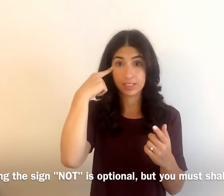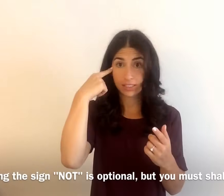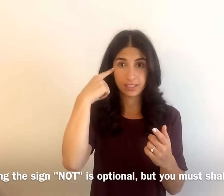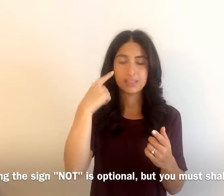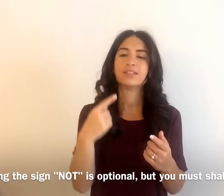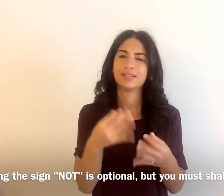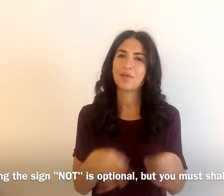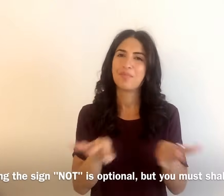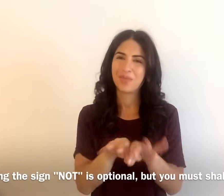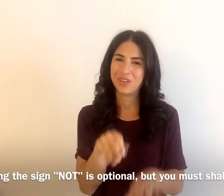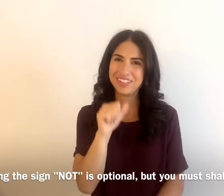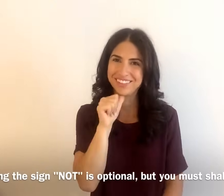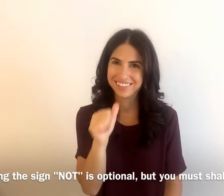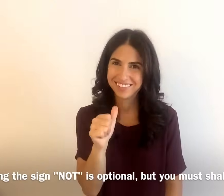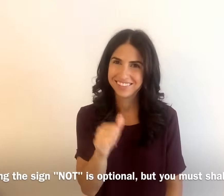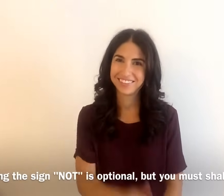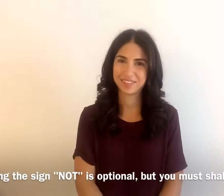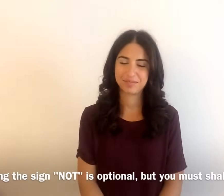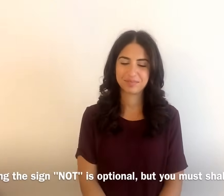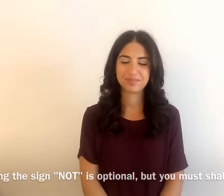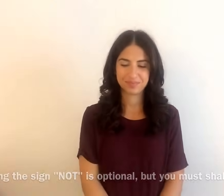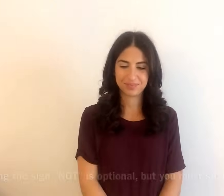if you forget to shake your head then it's important that you add in the 'NOT'.